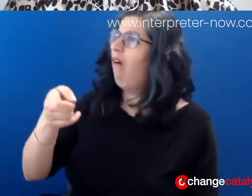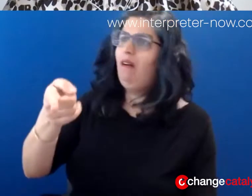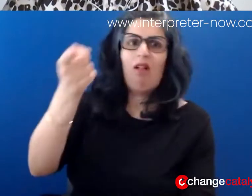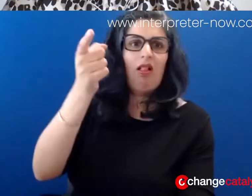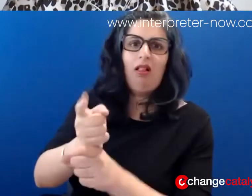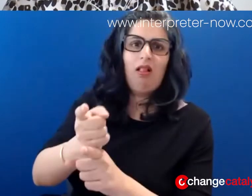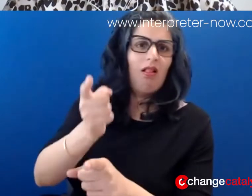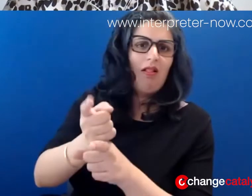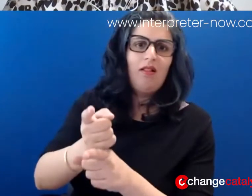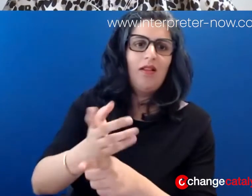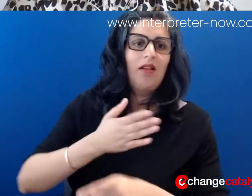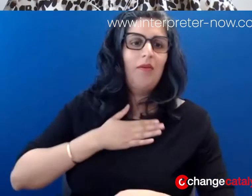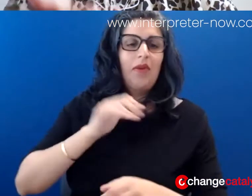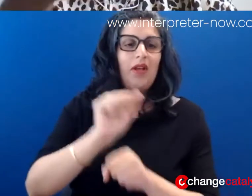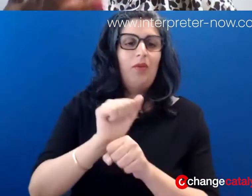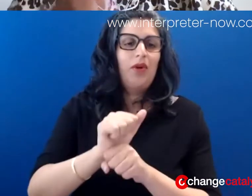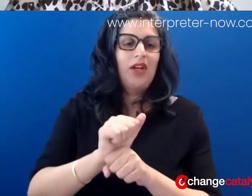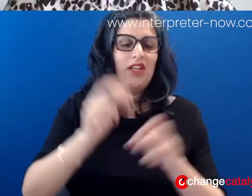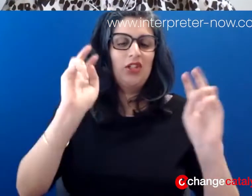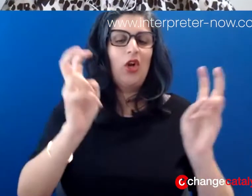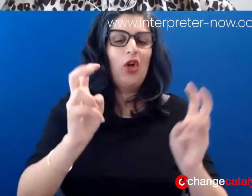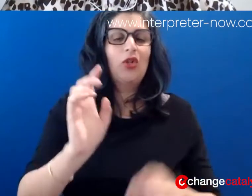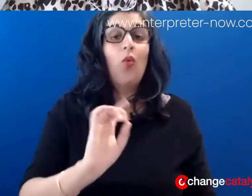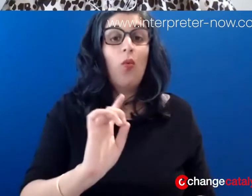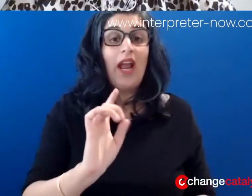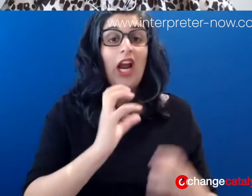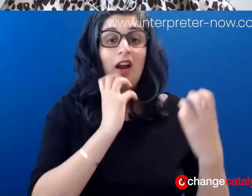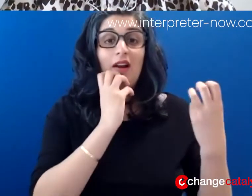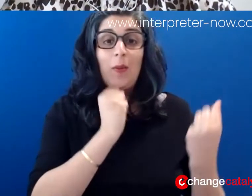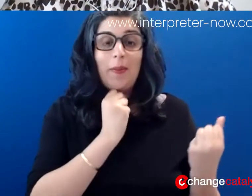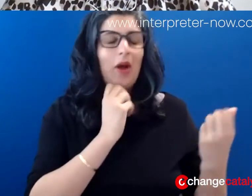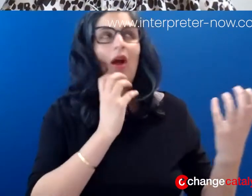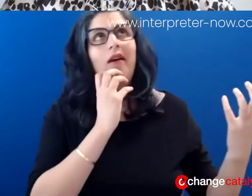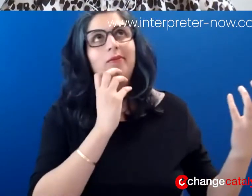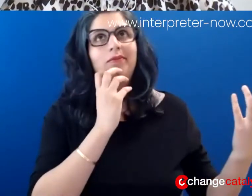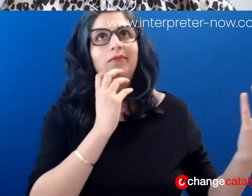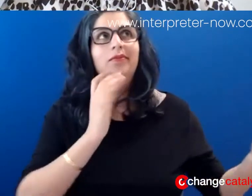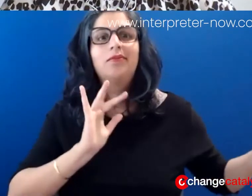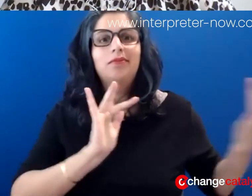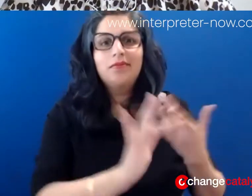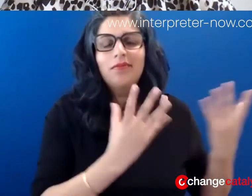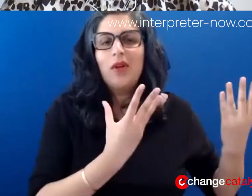My book is called Where Compassion Begins. I feel like it's really important to understand that compassion is not the same thing as pity